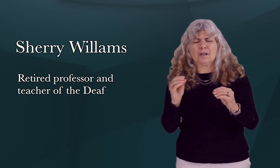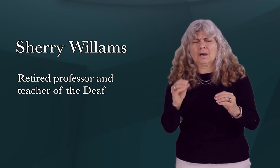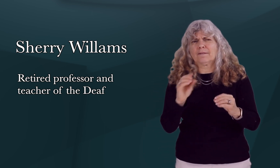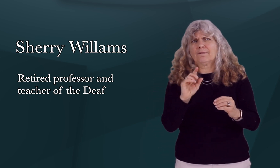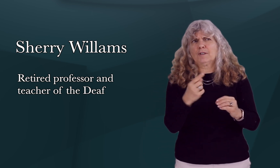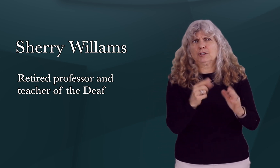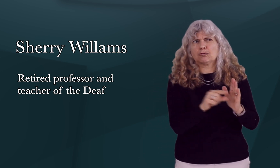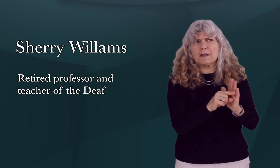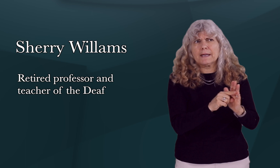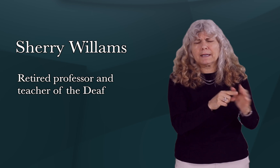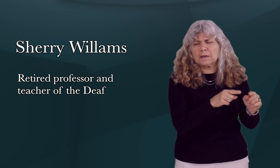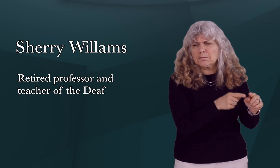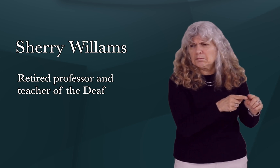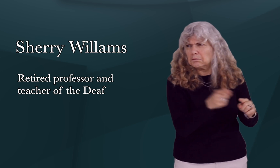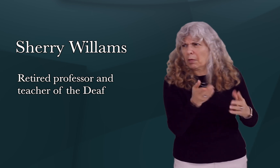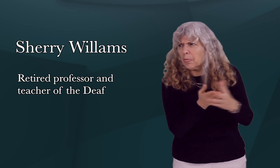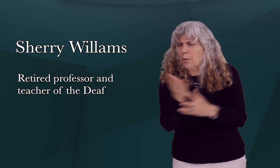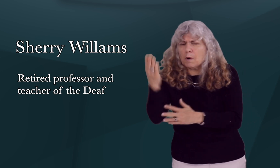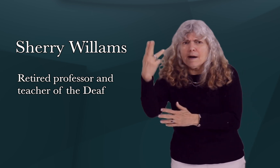and I have taught first grade through high school.